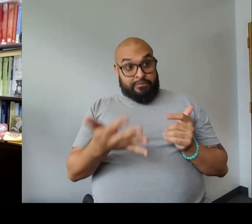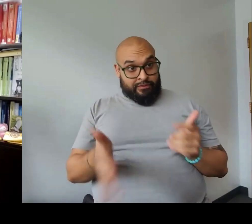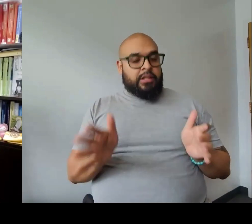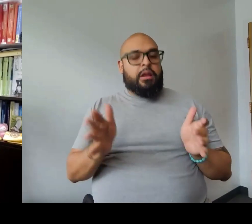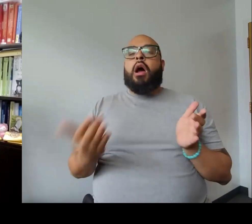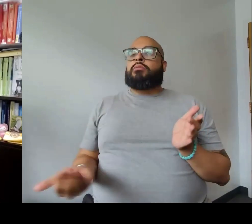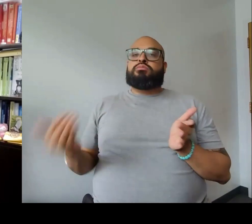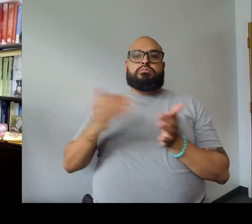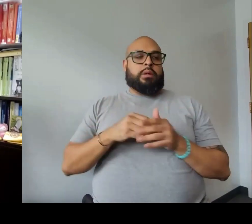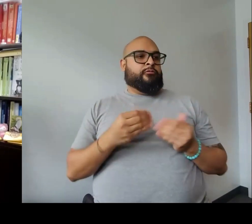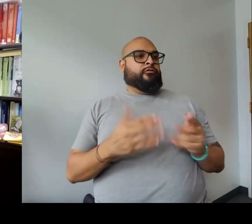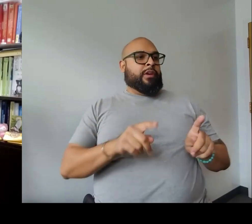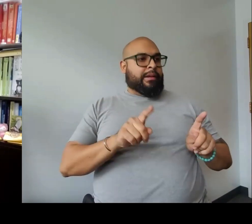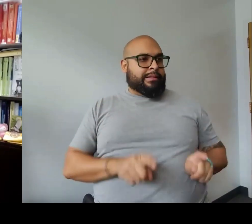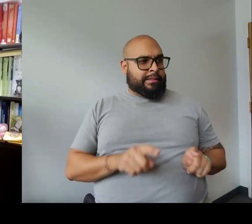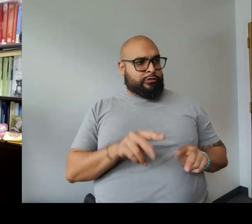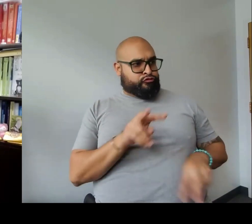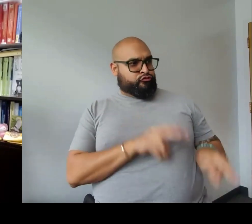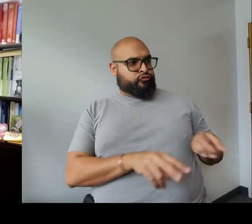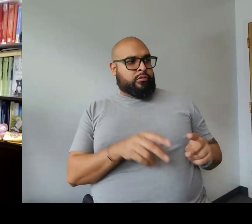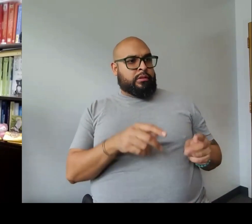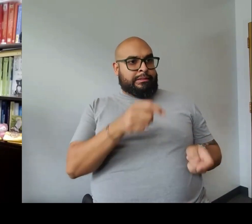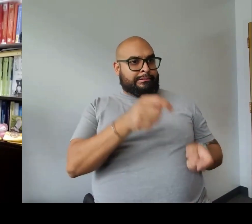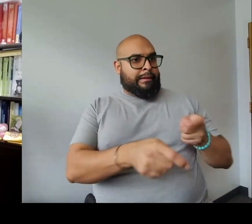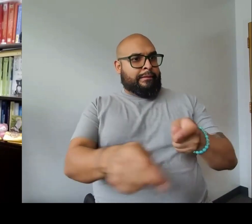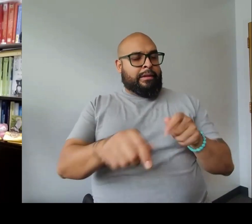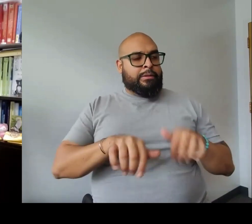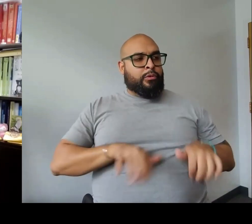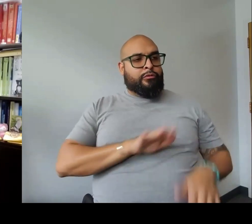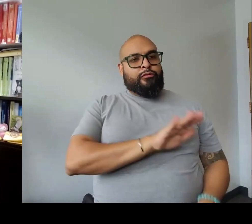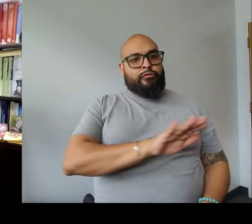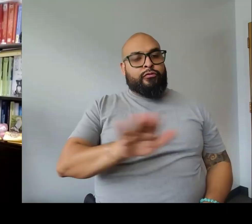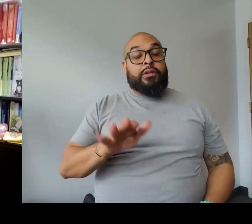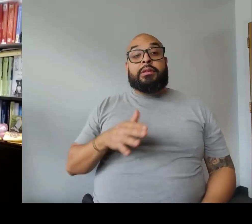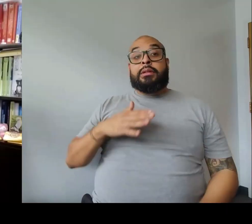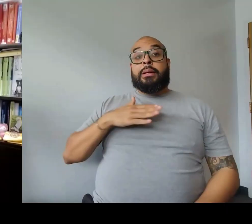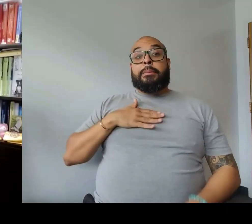And this is something that my assessment center team does often.